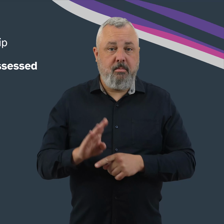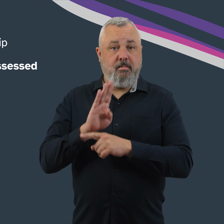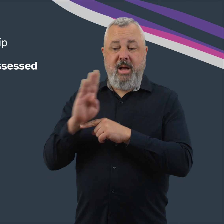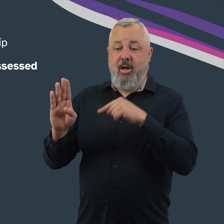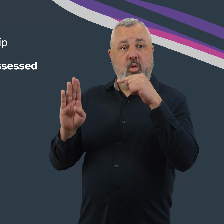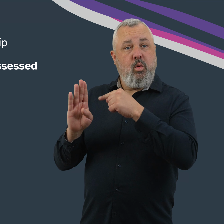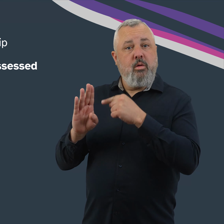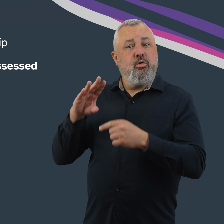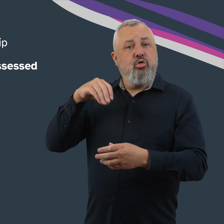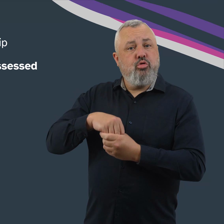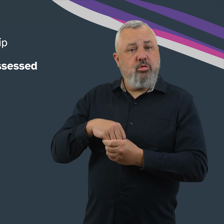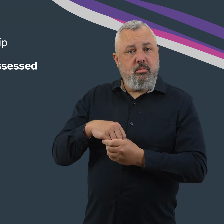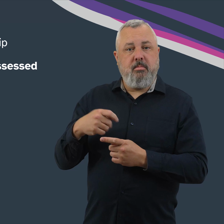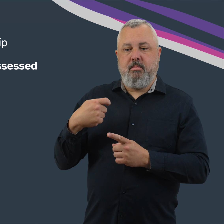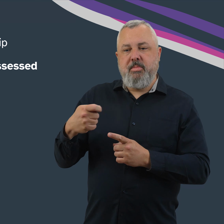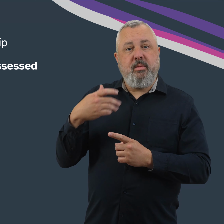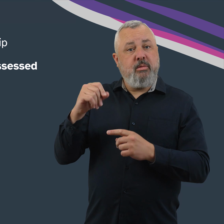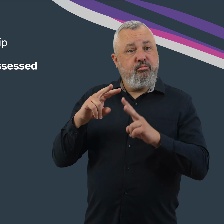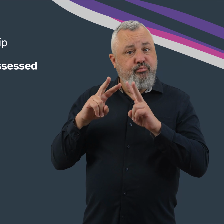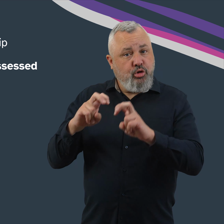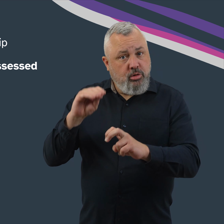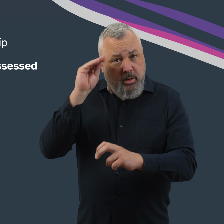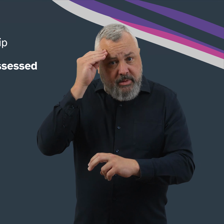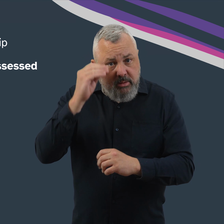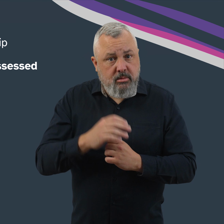The panel will include members of the Research Committee and